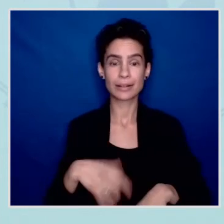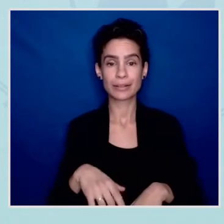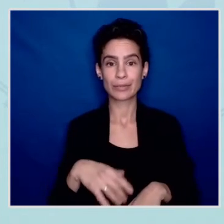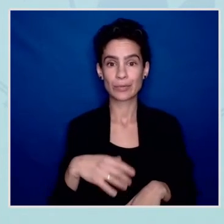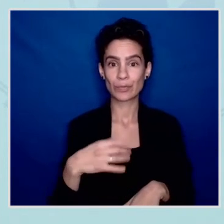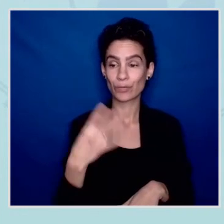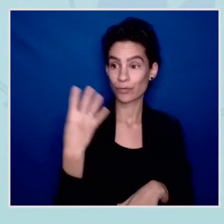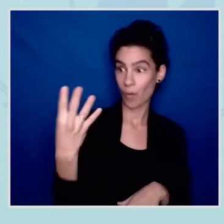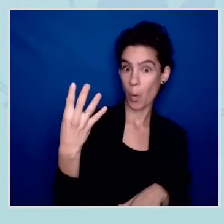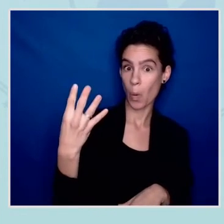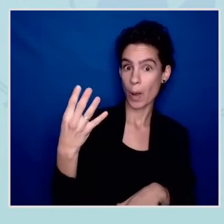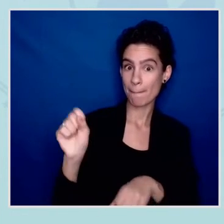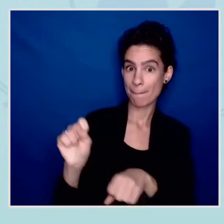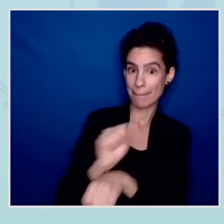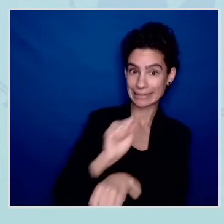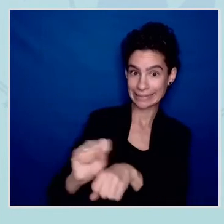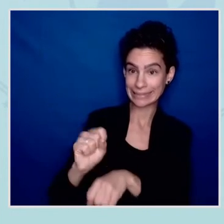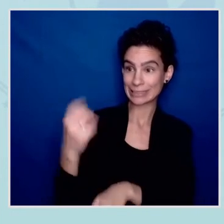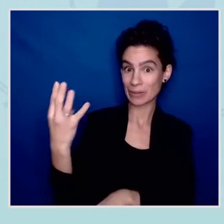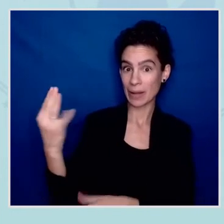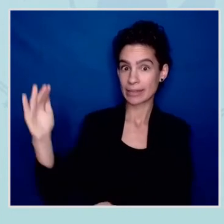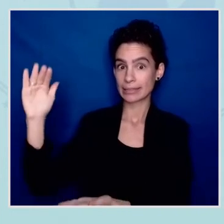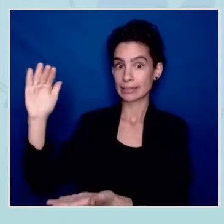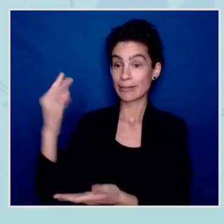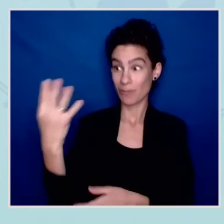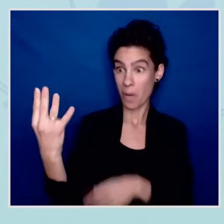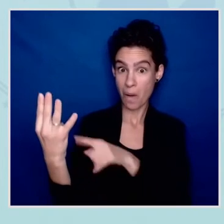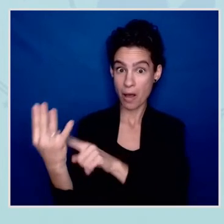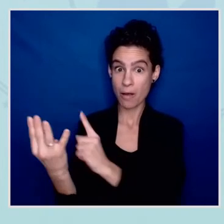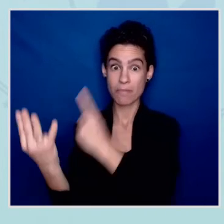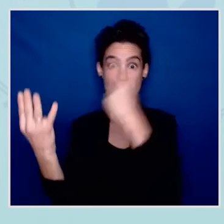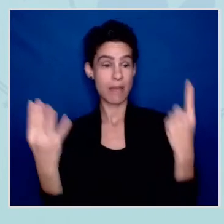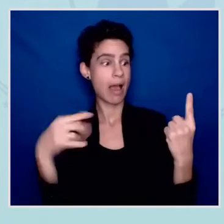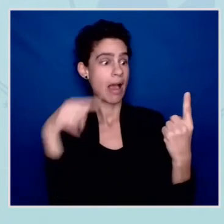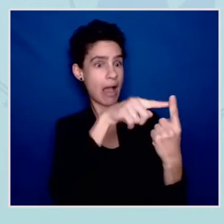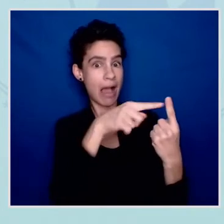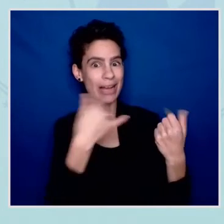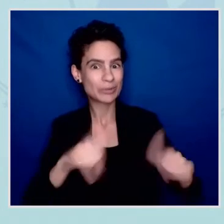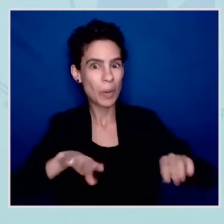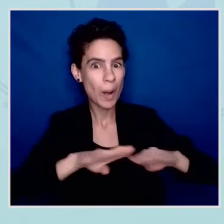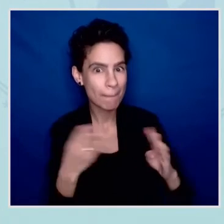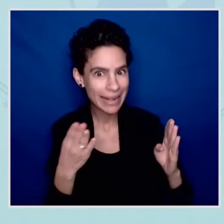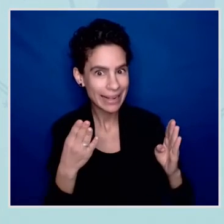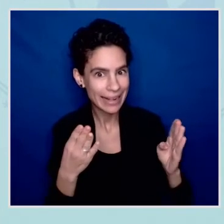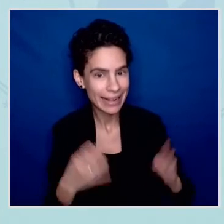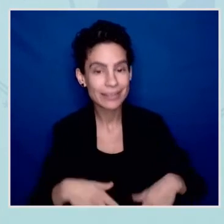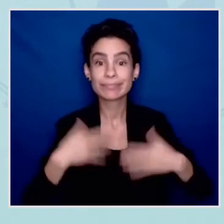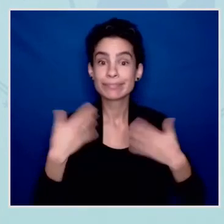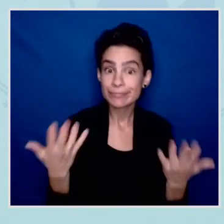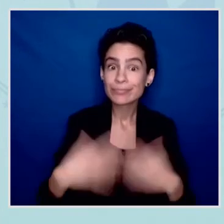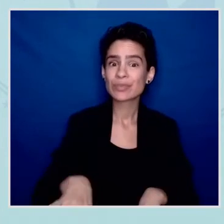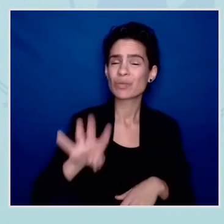ARE THE GLUE THAT HOLDS